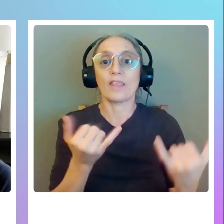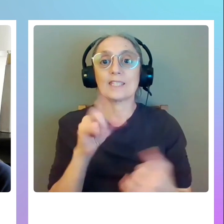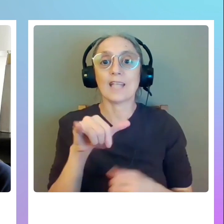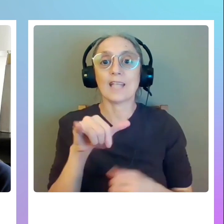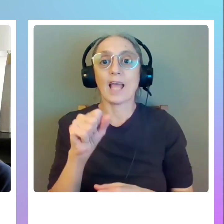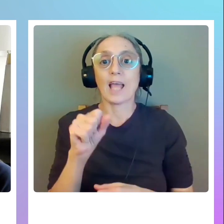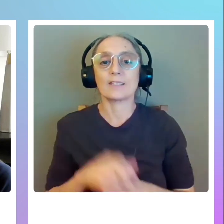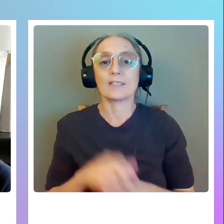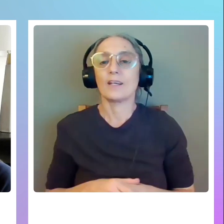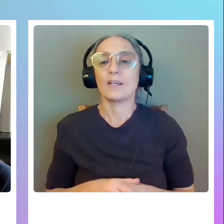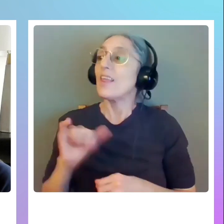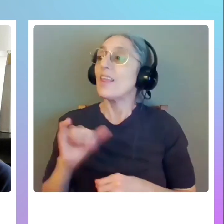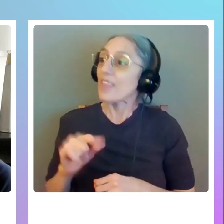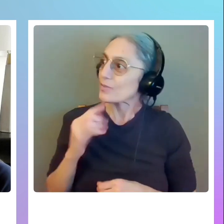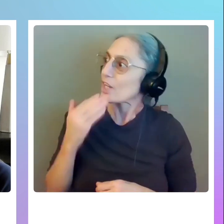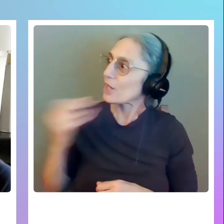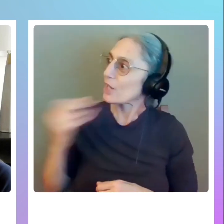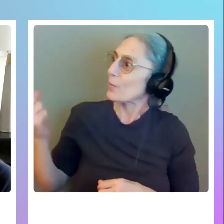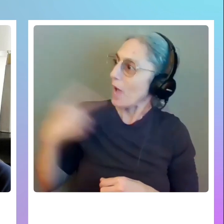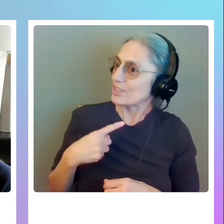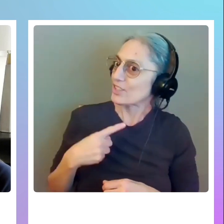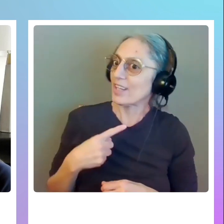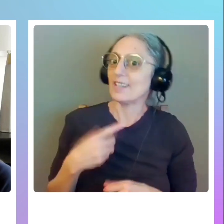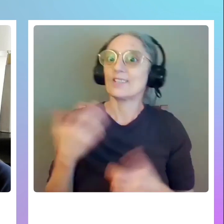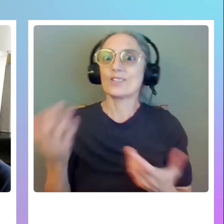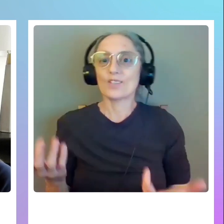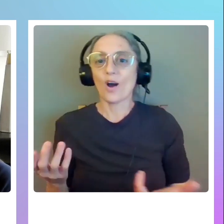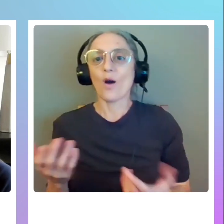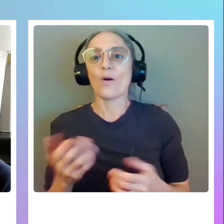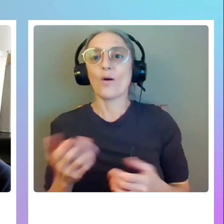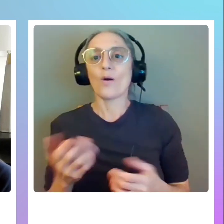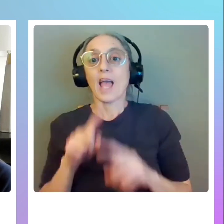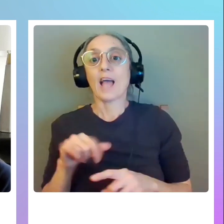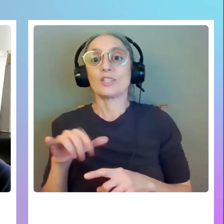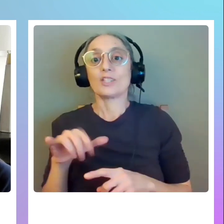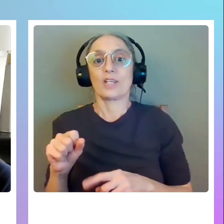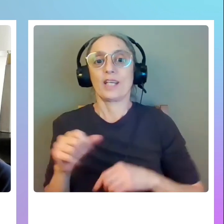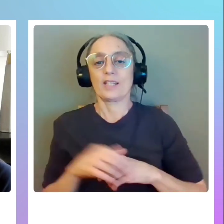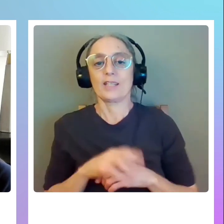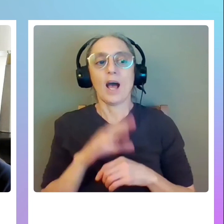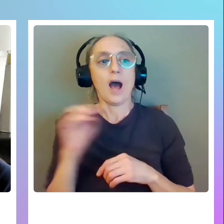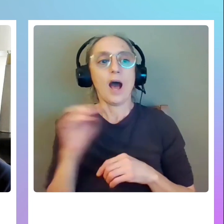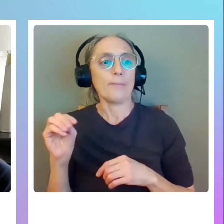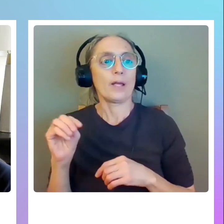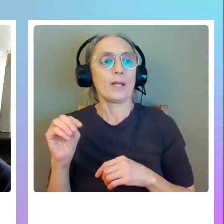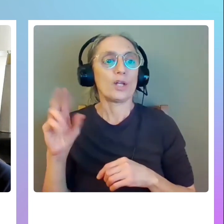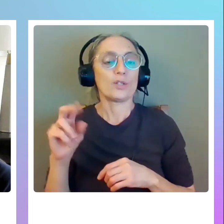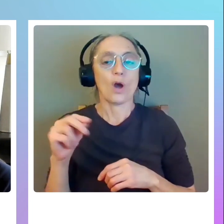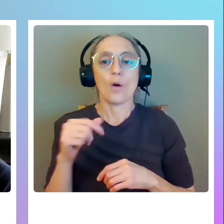That's a really good questions. So the answer is no I don't require anything